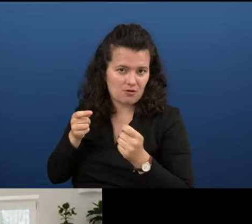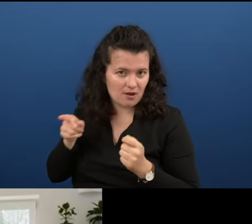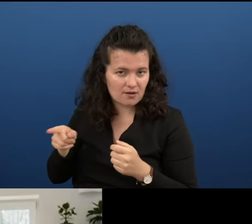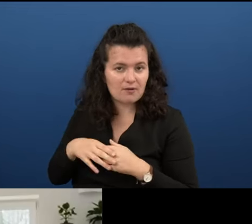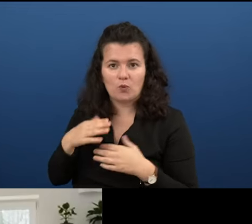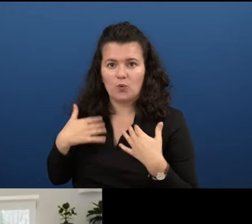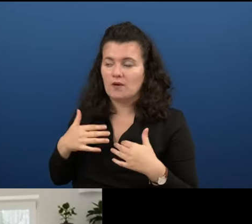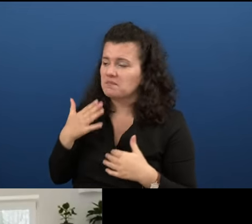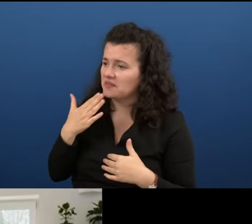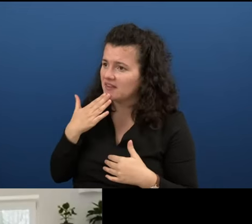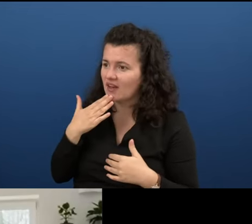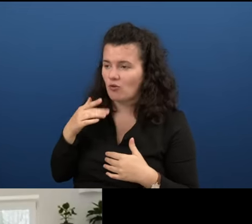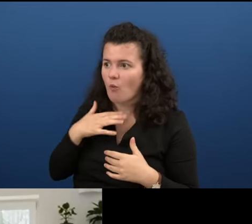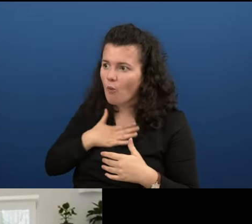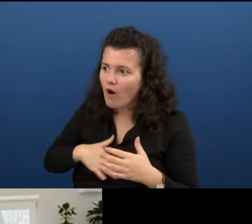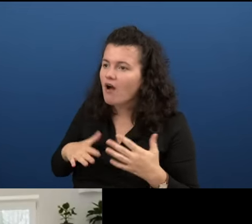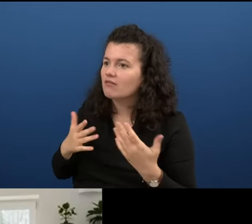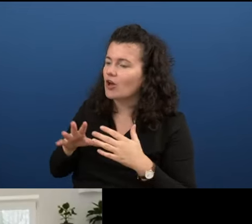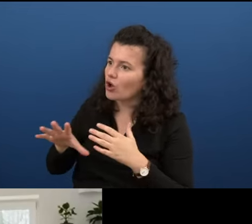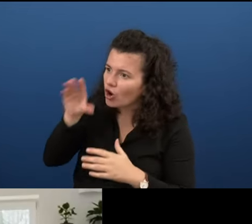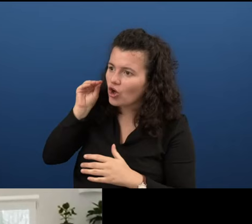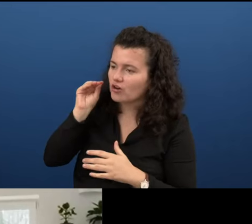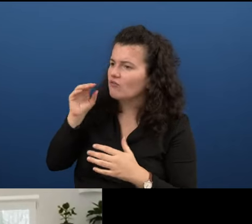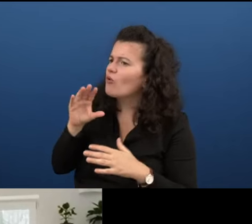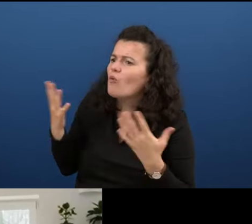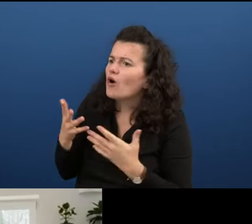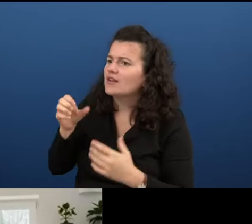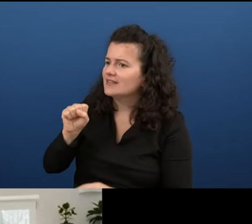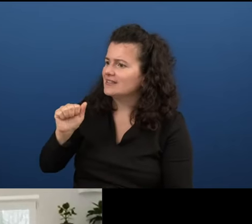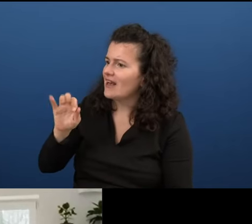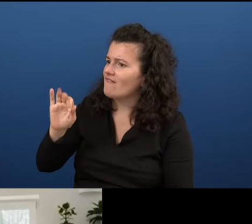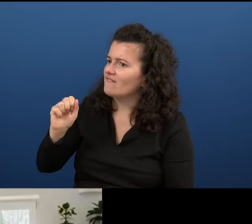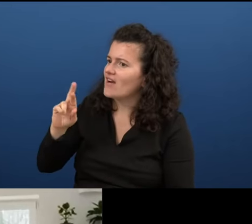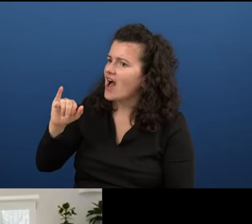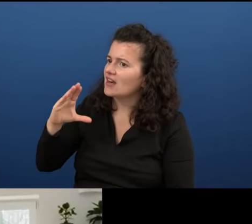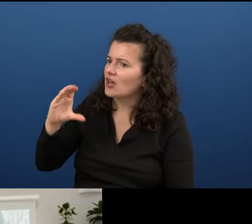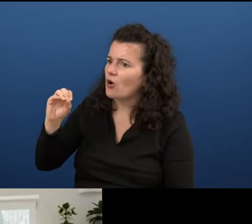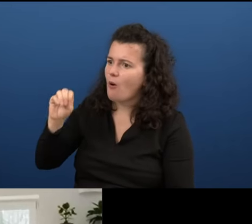very pleased to learn more about Safari comms experience as a member of this National Business